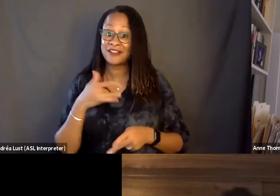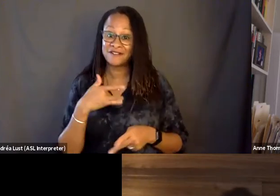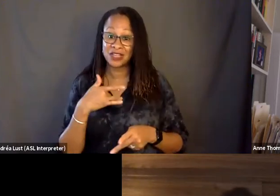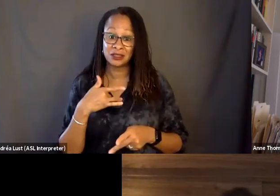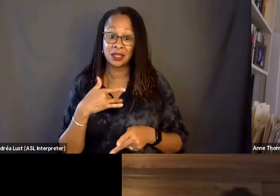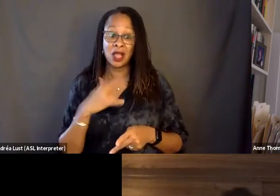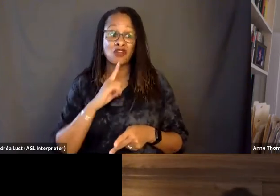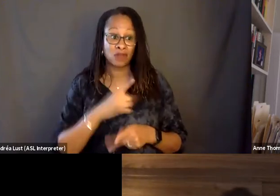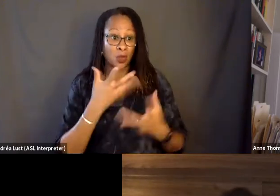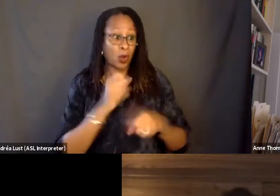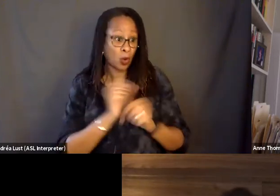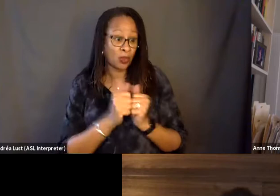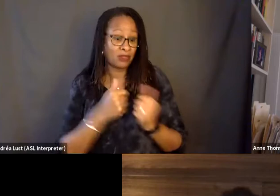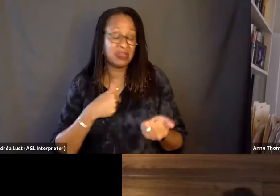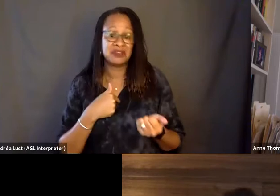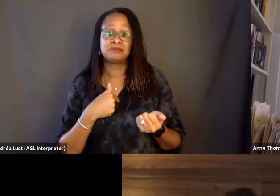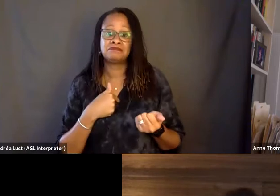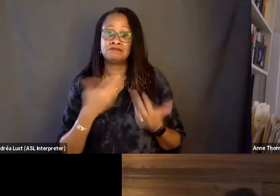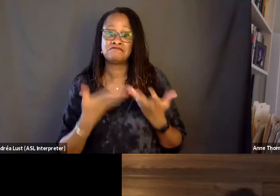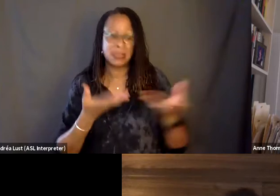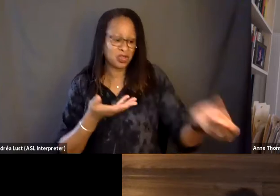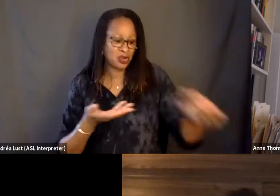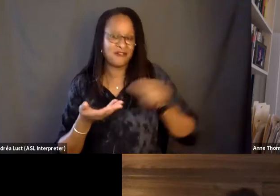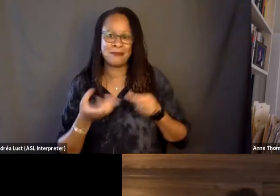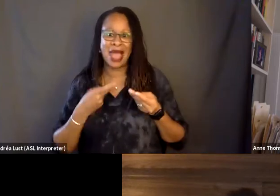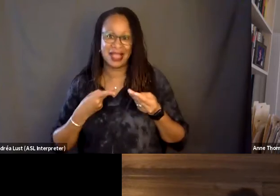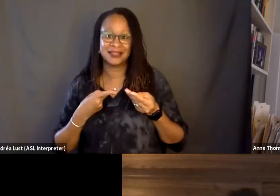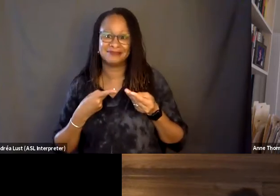want to work with me, maybe you'll give me those camera cards back.